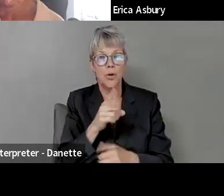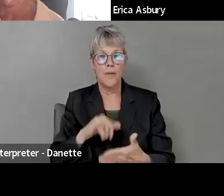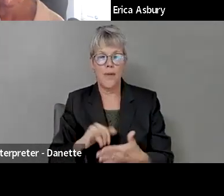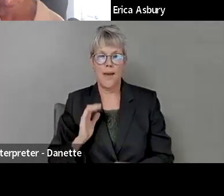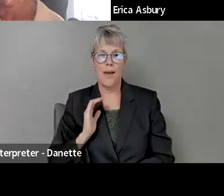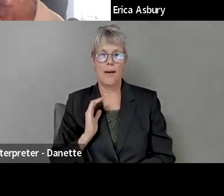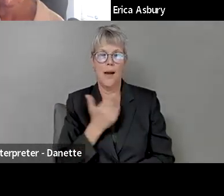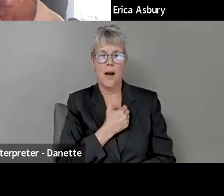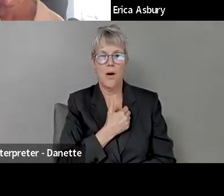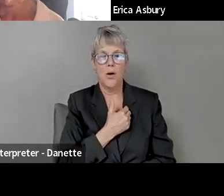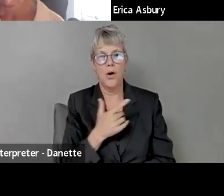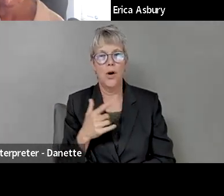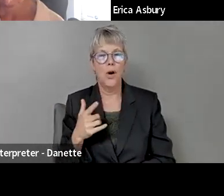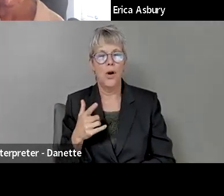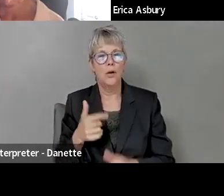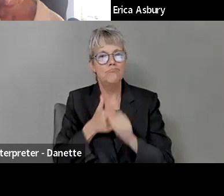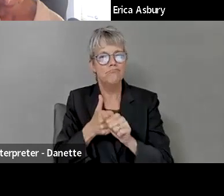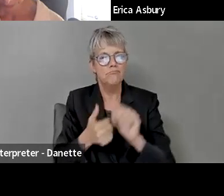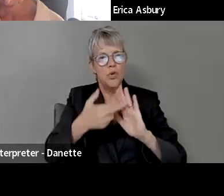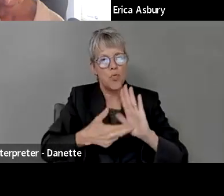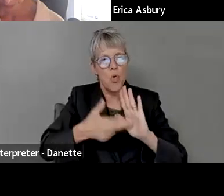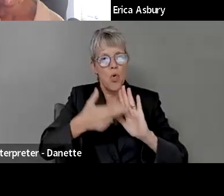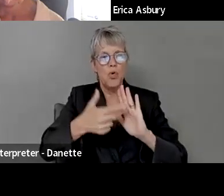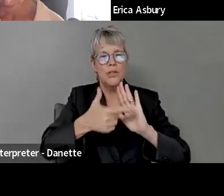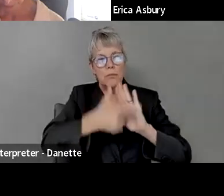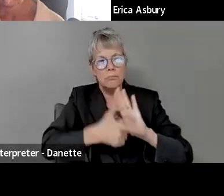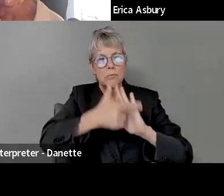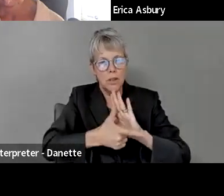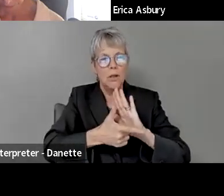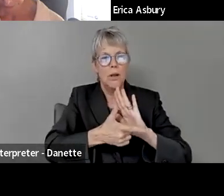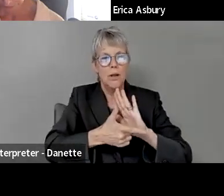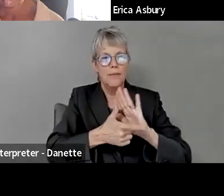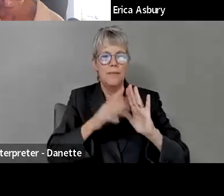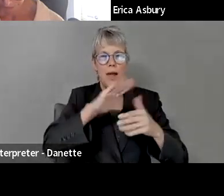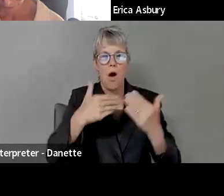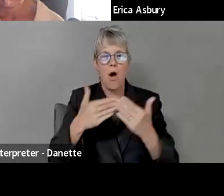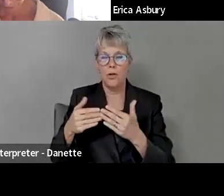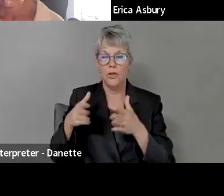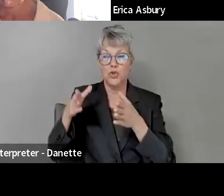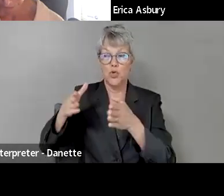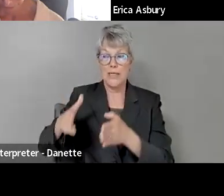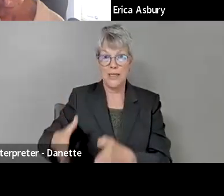Matt Herr (they): our sort of rules and and legal bits are falling in line with all of the strategic priorities that the division has. Now,